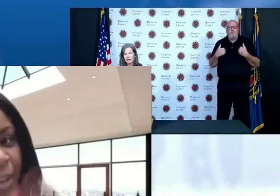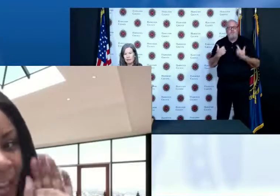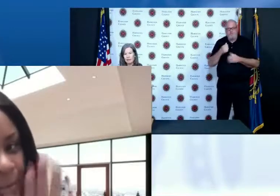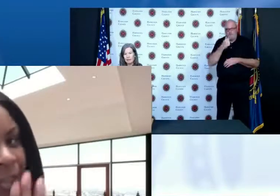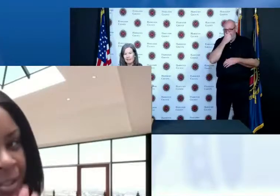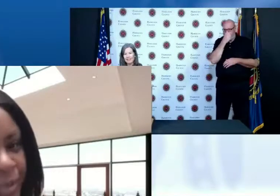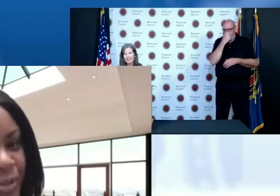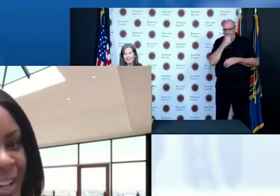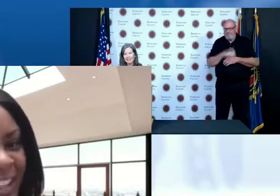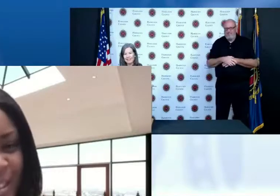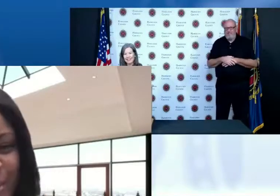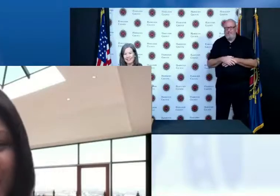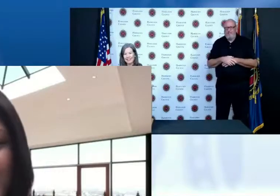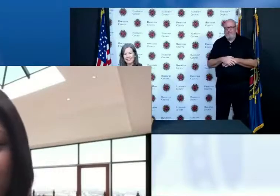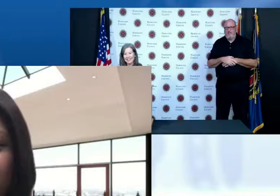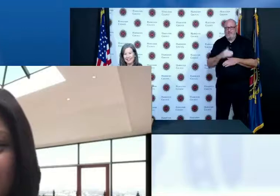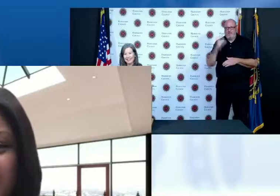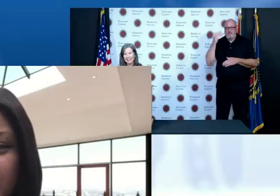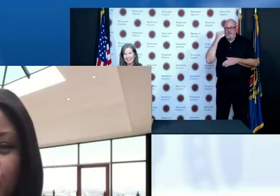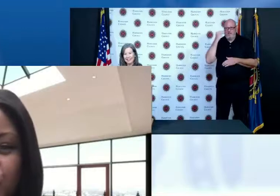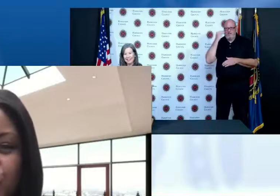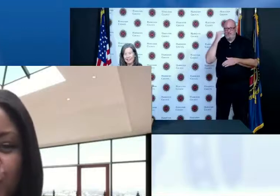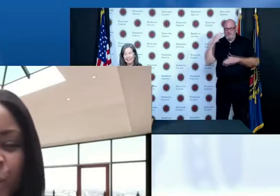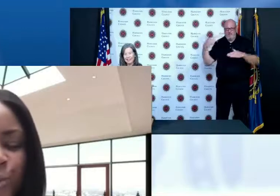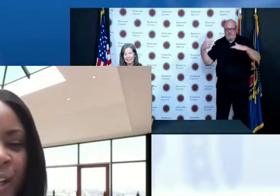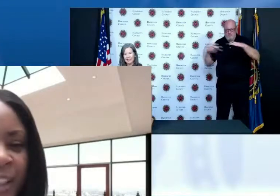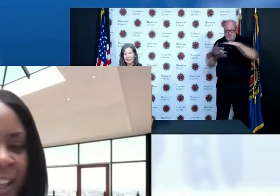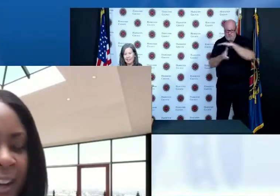and be on social media so they have the wi-fi set up for you when you first walk there when